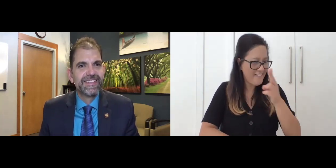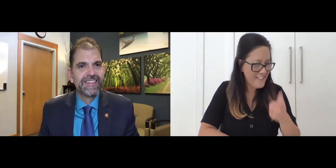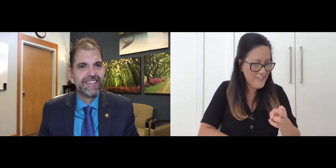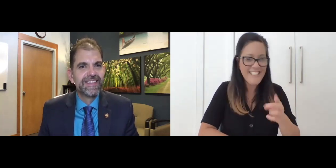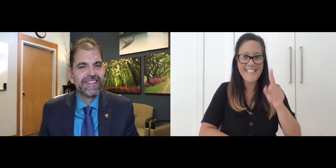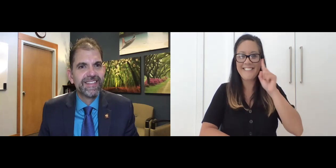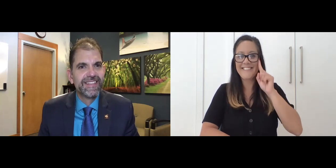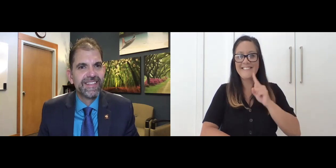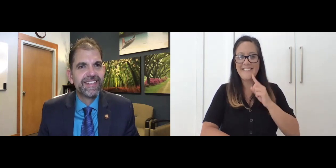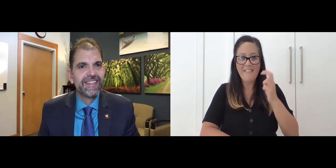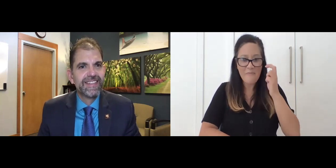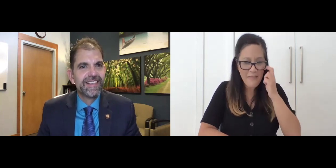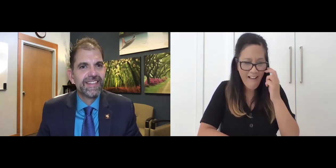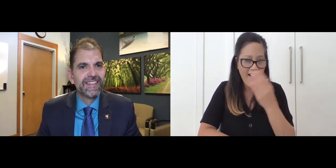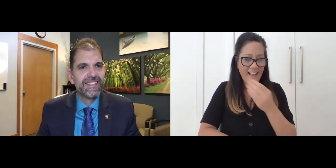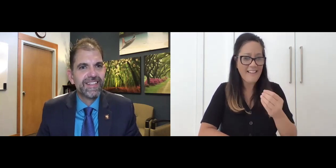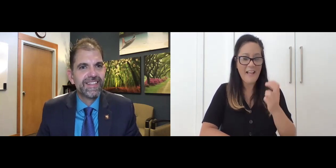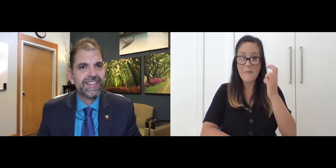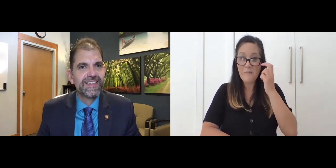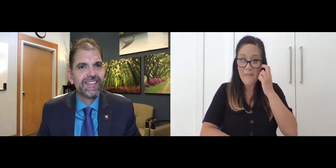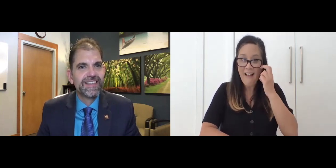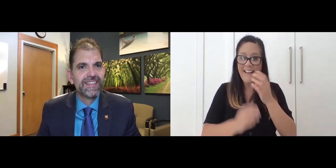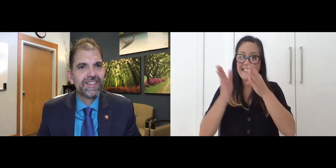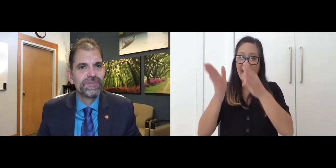Jaime works with deaf, hard of hearing, deaf-blind,